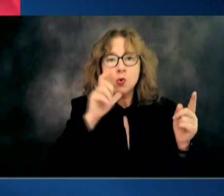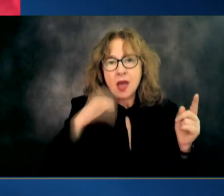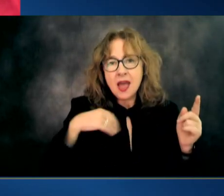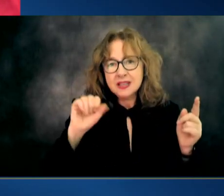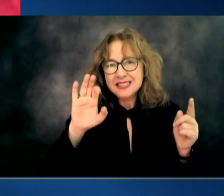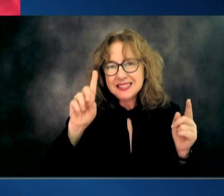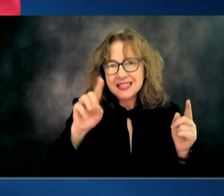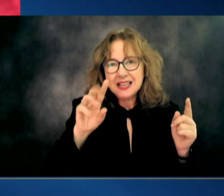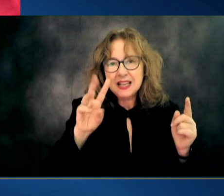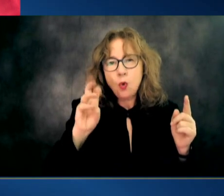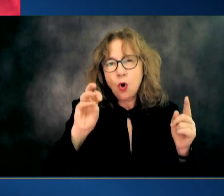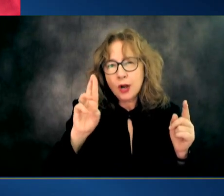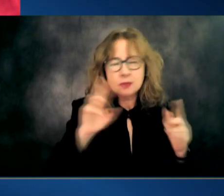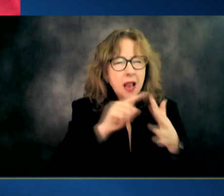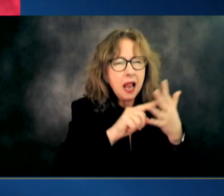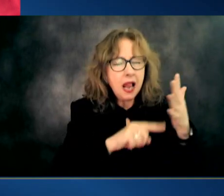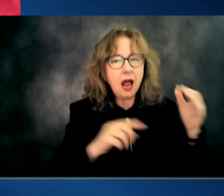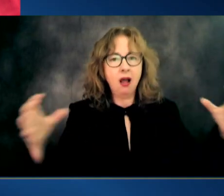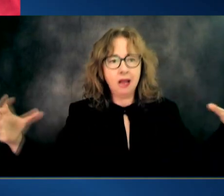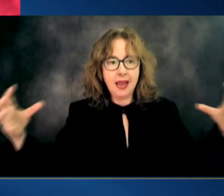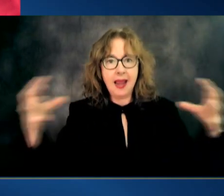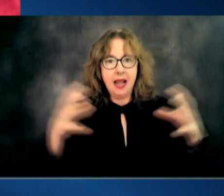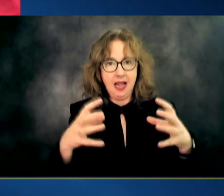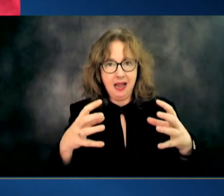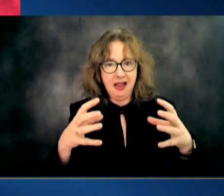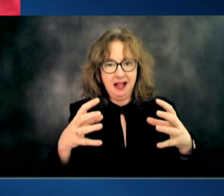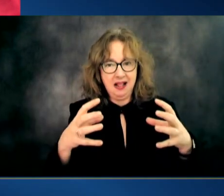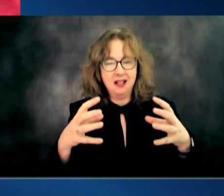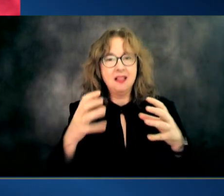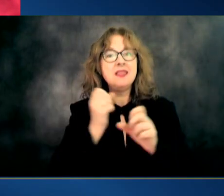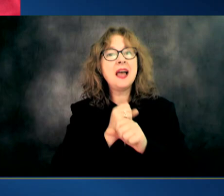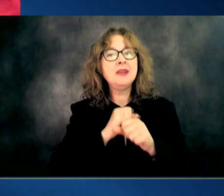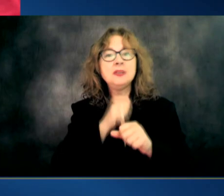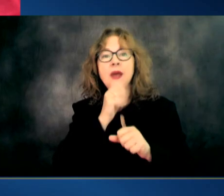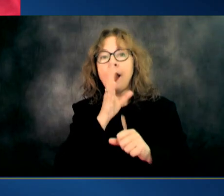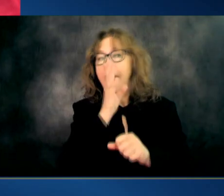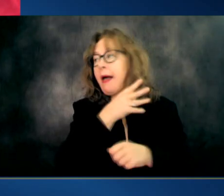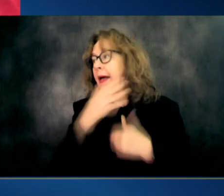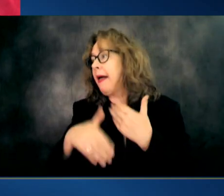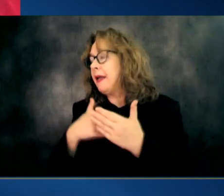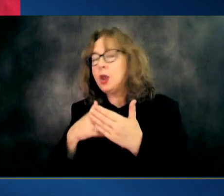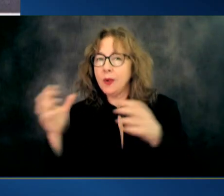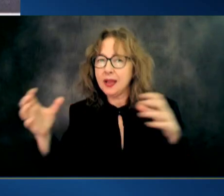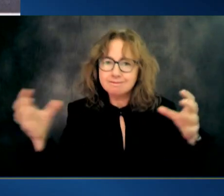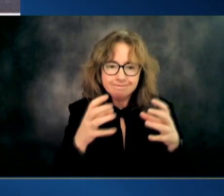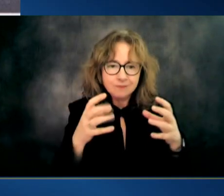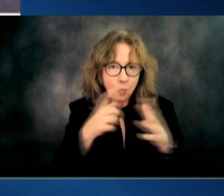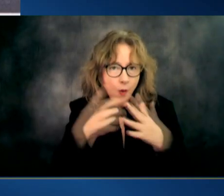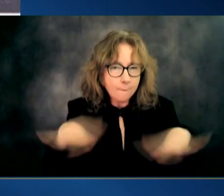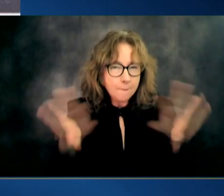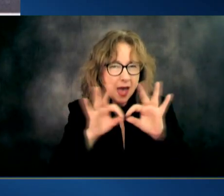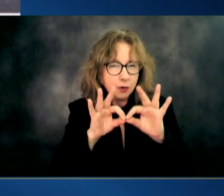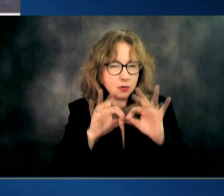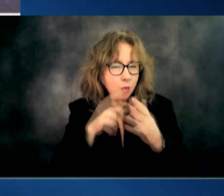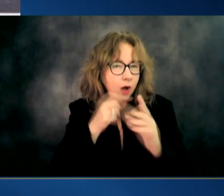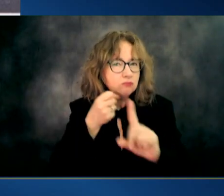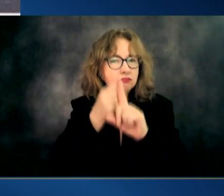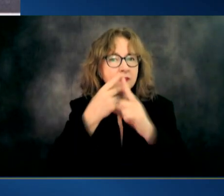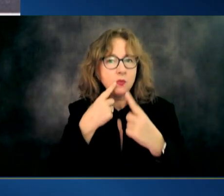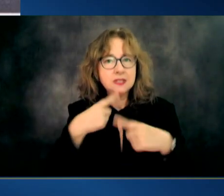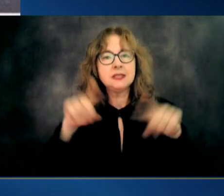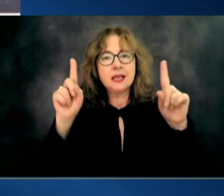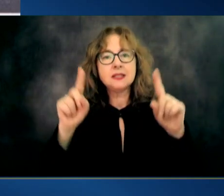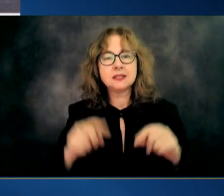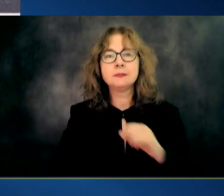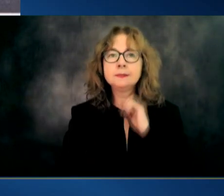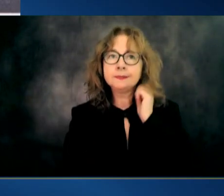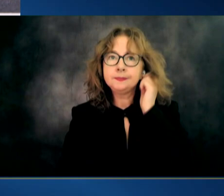address the questions that actually matter and are going to lead to those success stories.